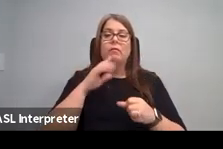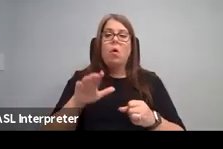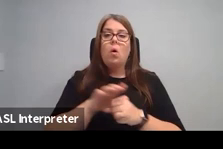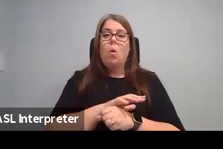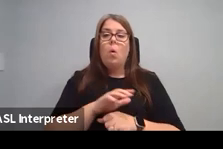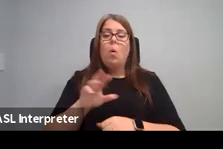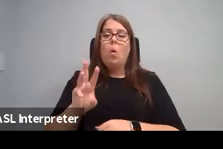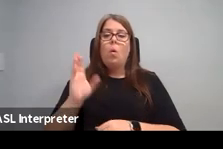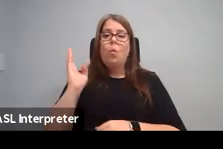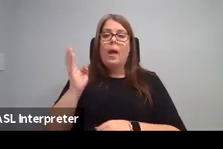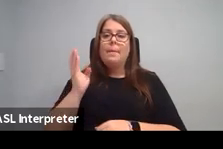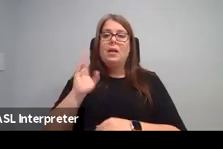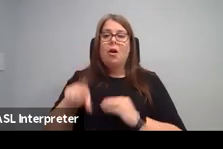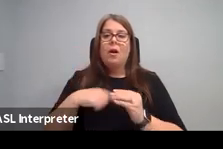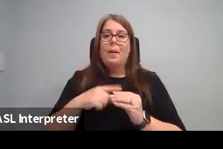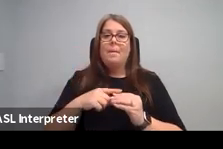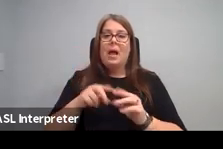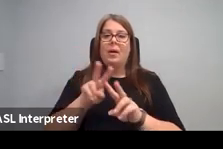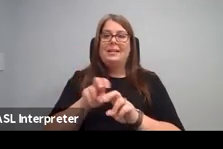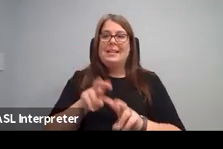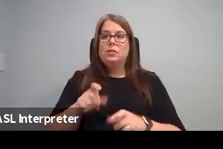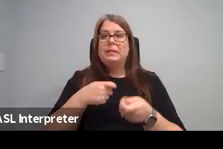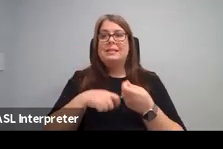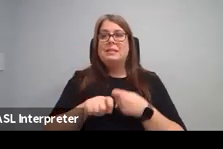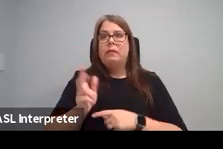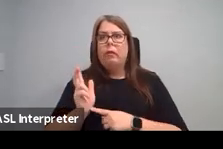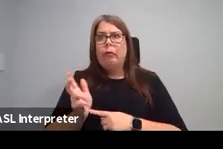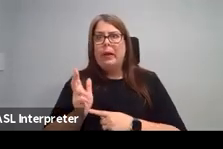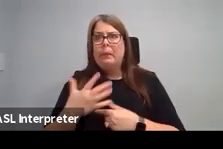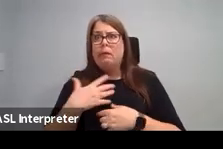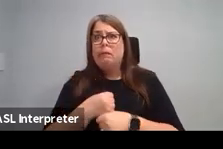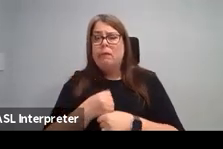Jewyl Alderson Clarke, SDCOE: That's what I'm preparing for we already talked a little bit about formative assessment. And how about some routines.